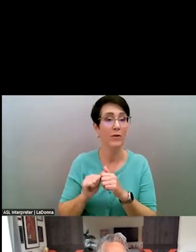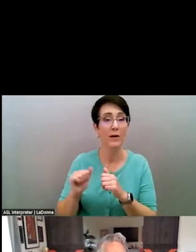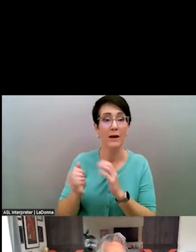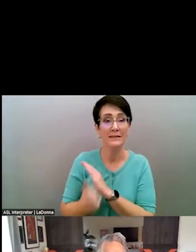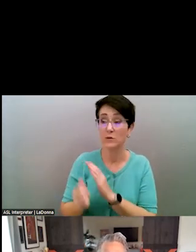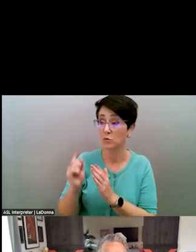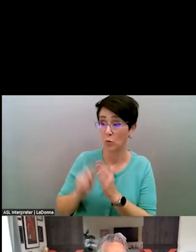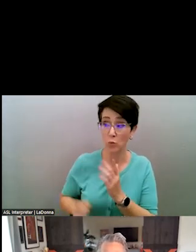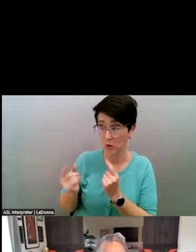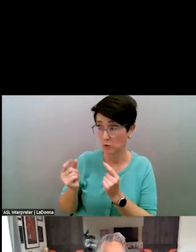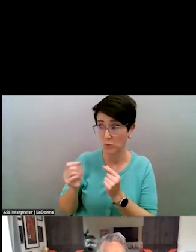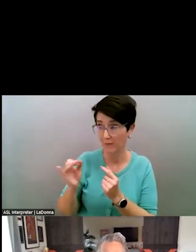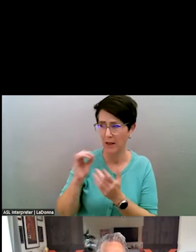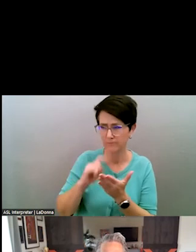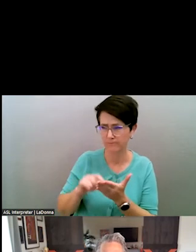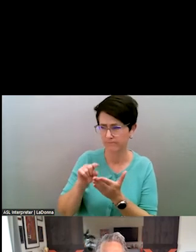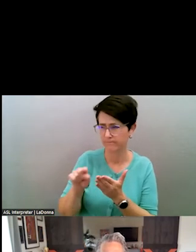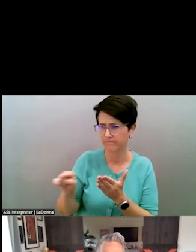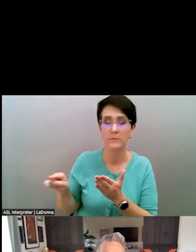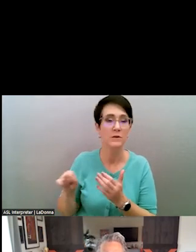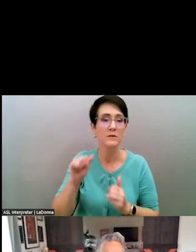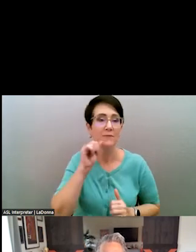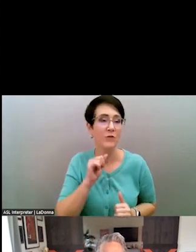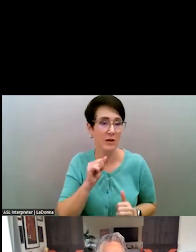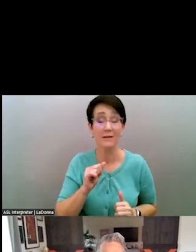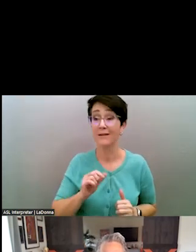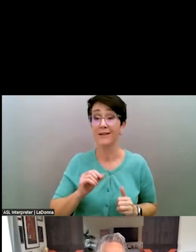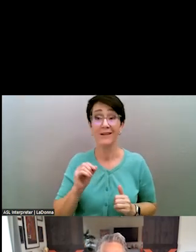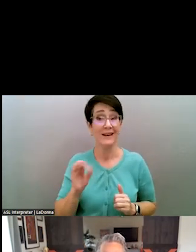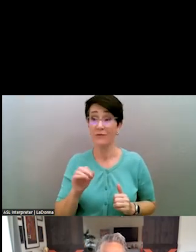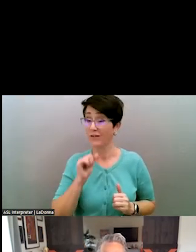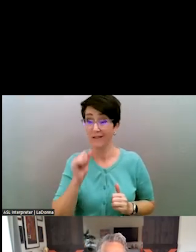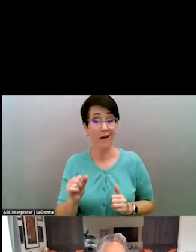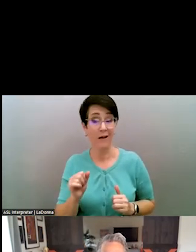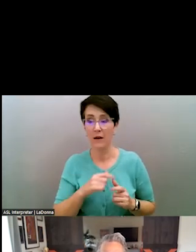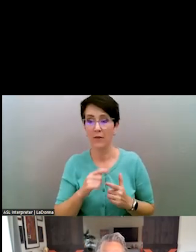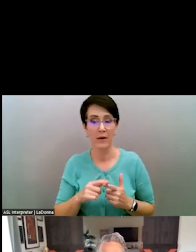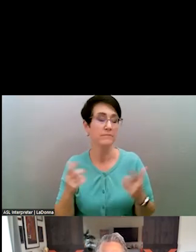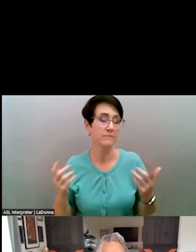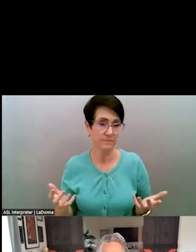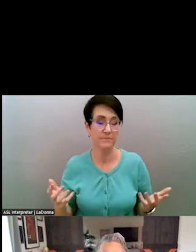YOUNG PERSON IS SUFFERING. BECAUSE IF WE ARE, INTO NOT DOING THAT. WE ARE GOING TO CONTINUE